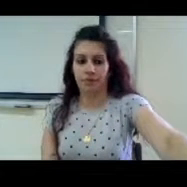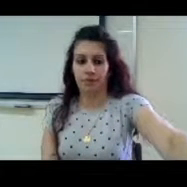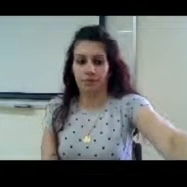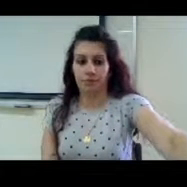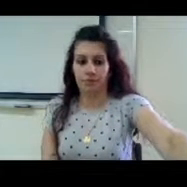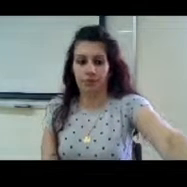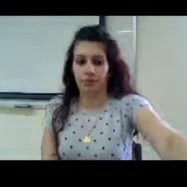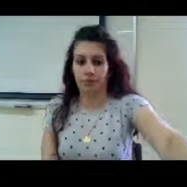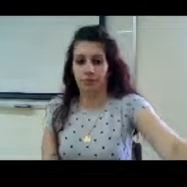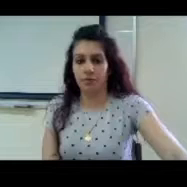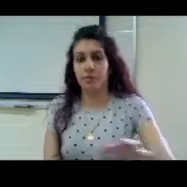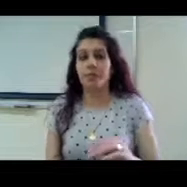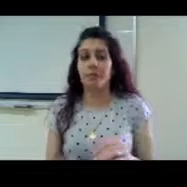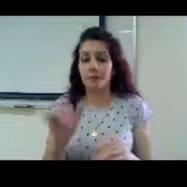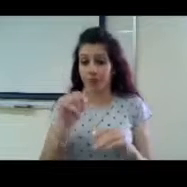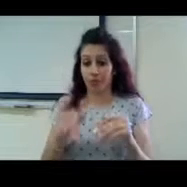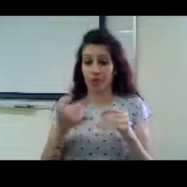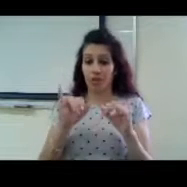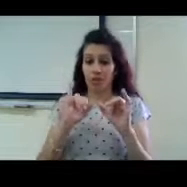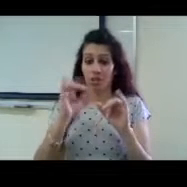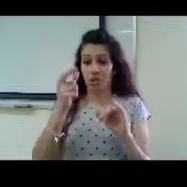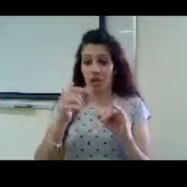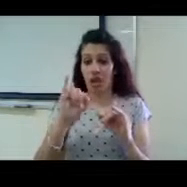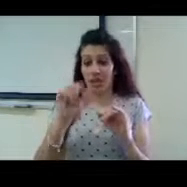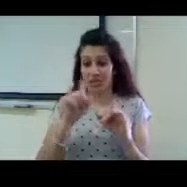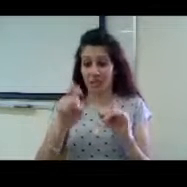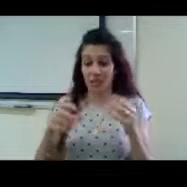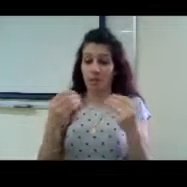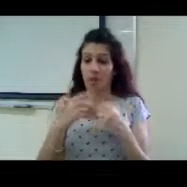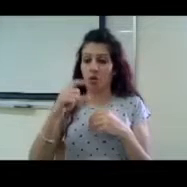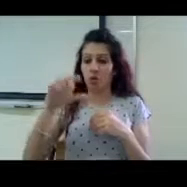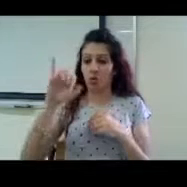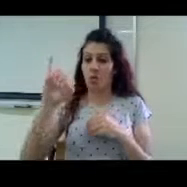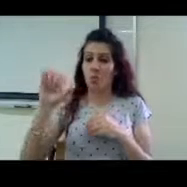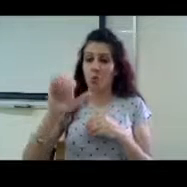strategy themes which is addressed under quality education in education strategic